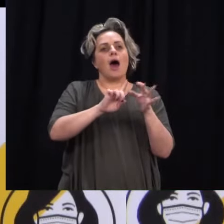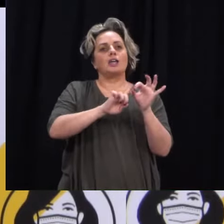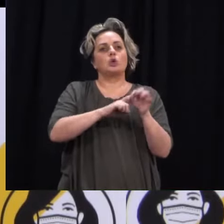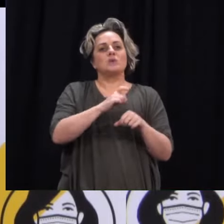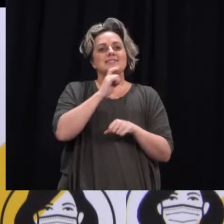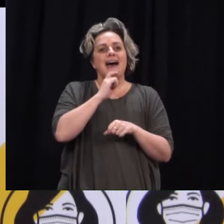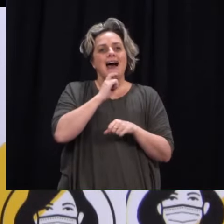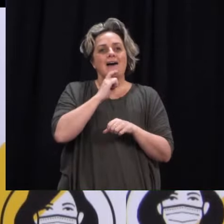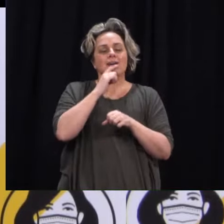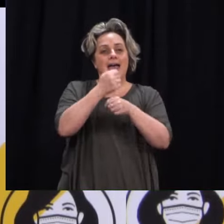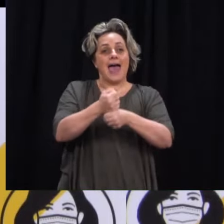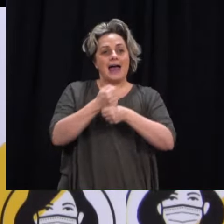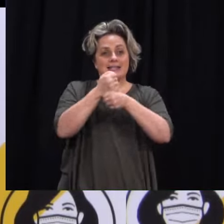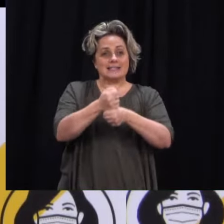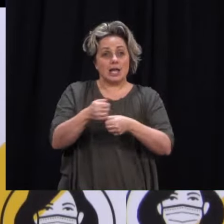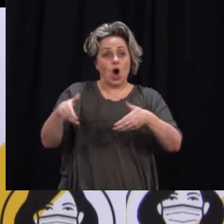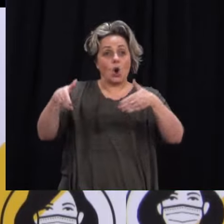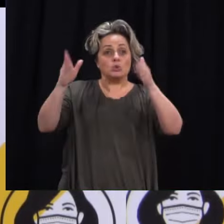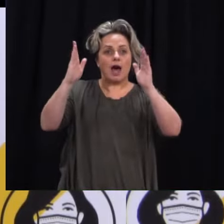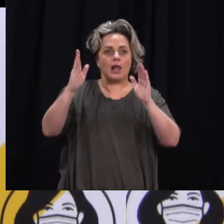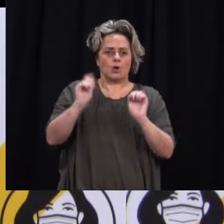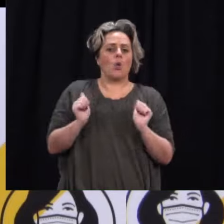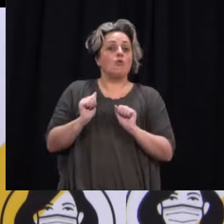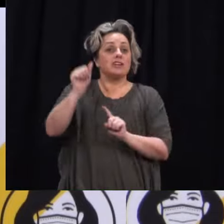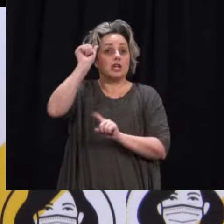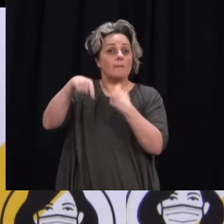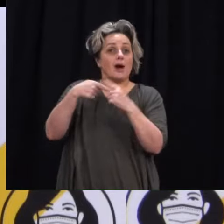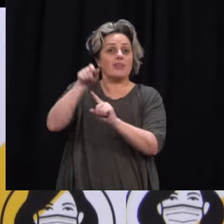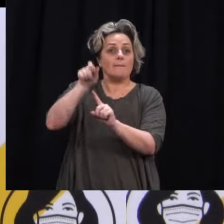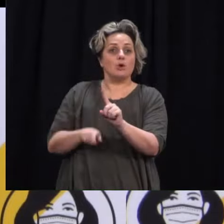a location of interest.